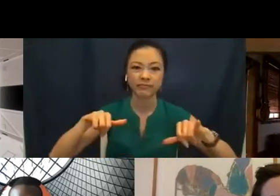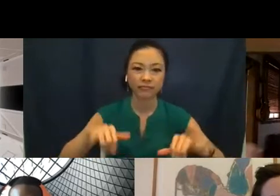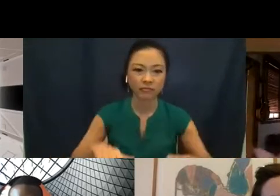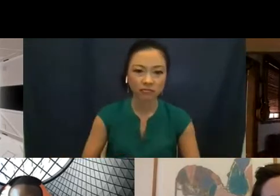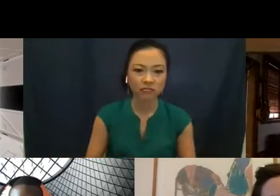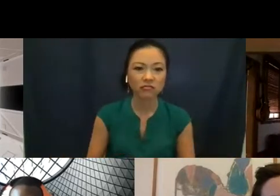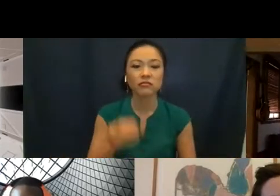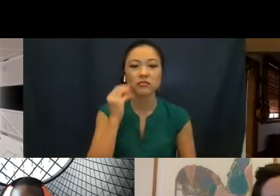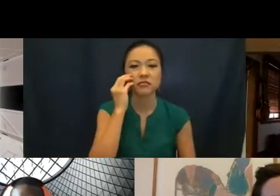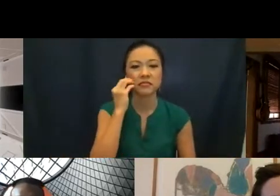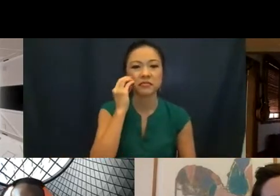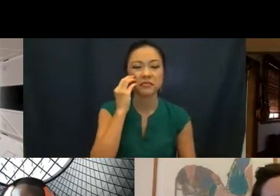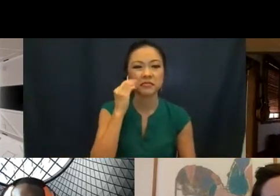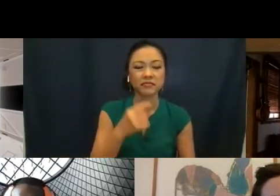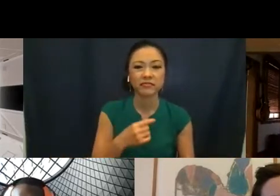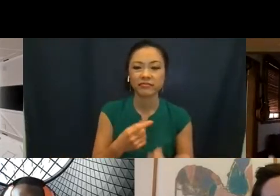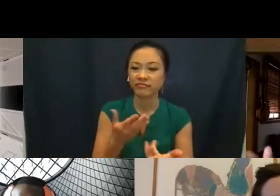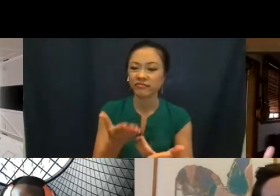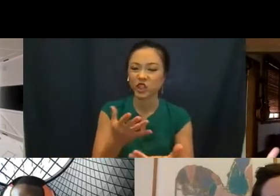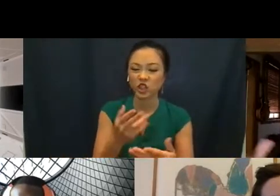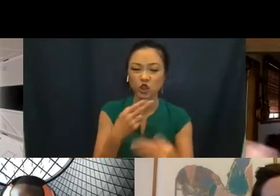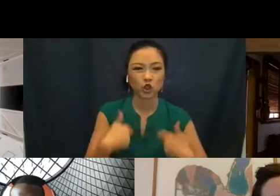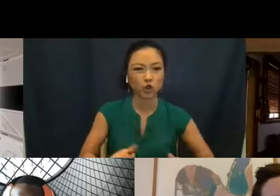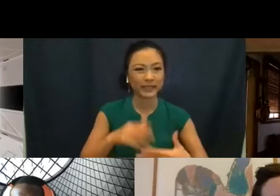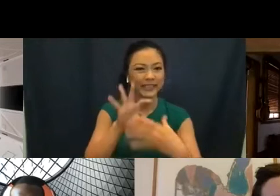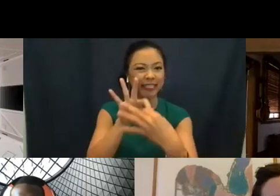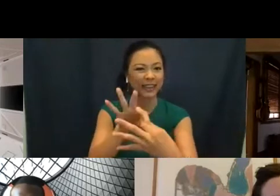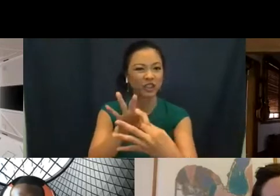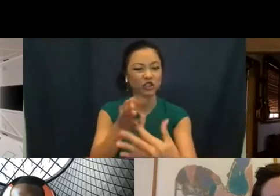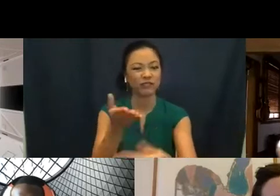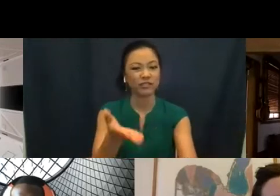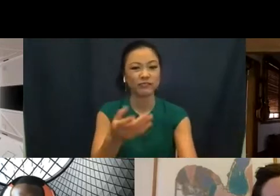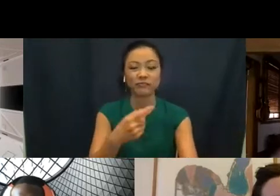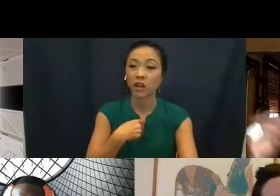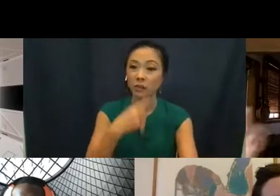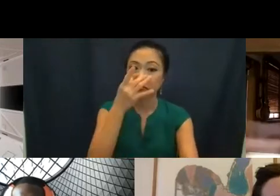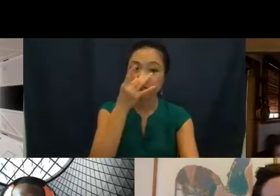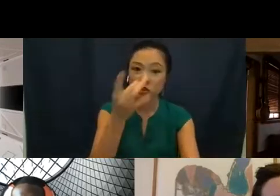and other continents, I'm interested in the possible connection, but keeping the human